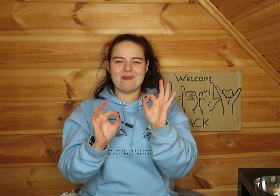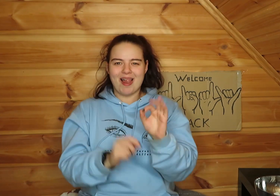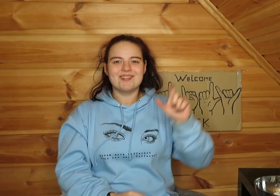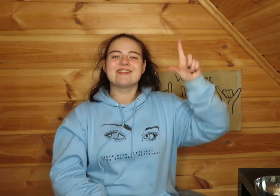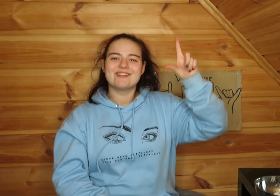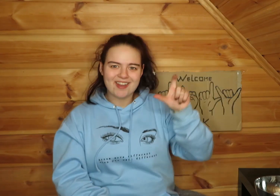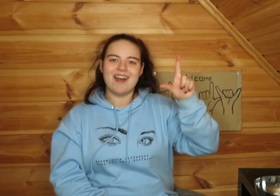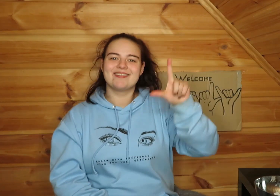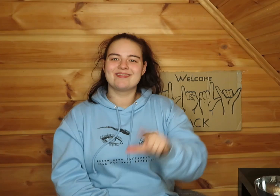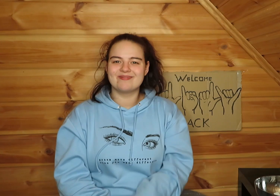Good. Lets start!